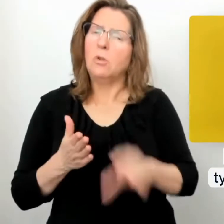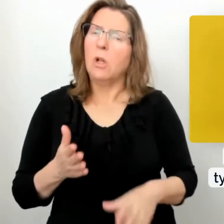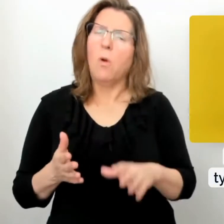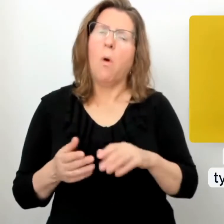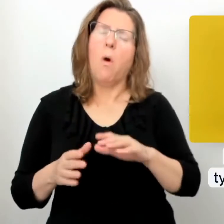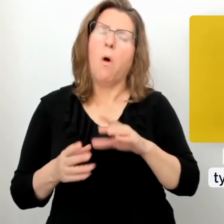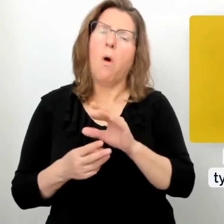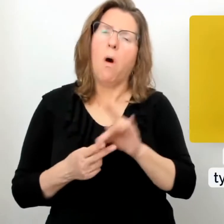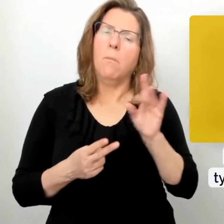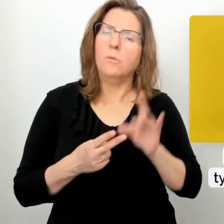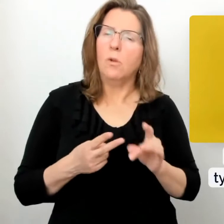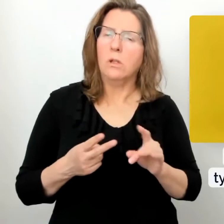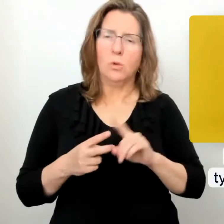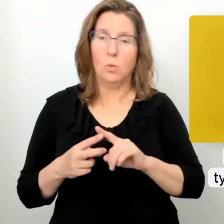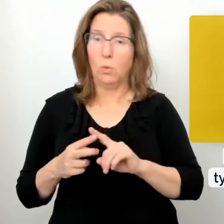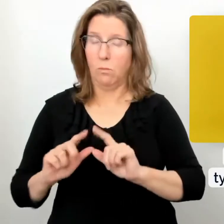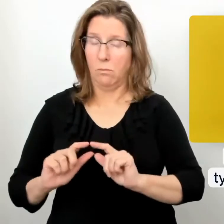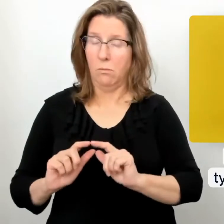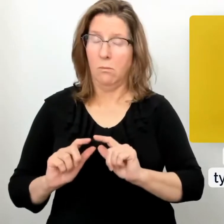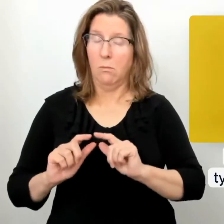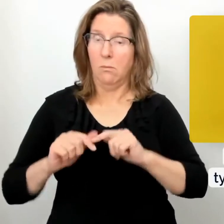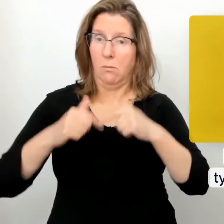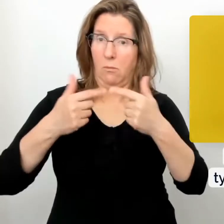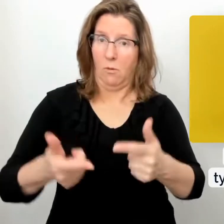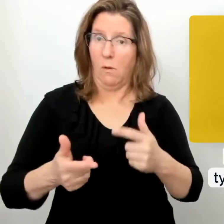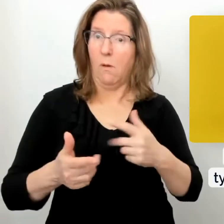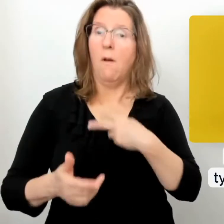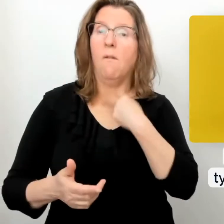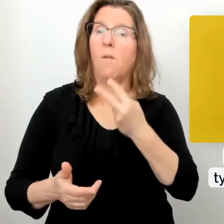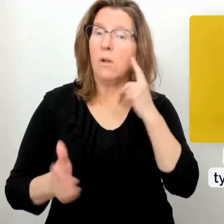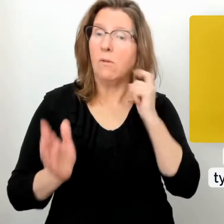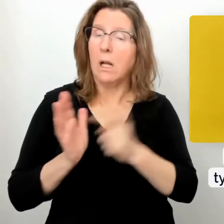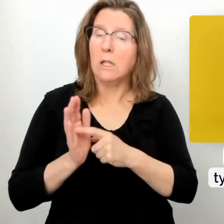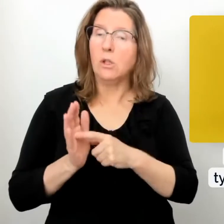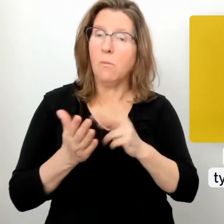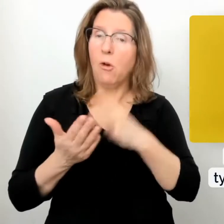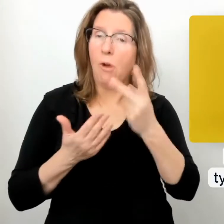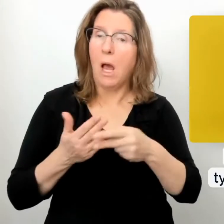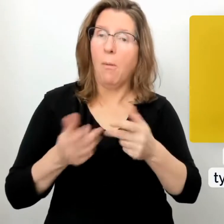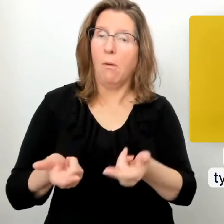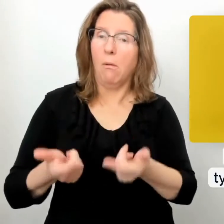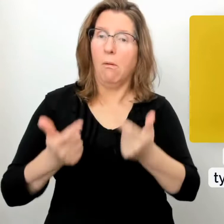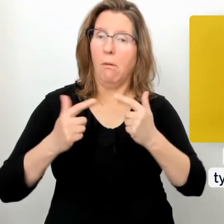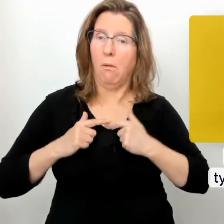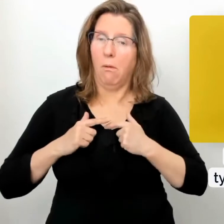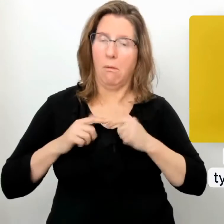The software allows the user the option to toggle between typing for themselves and speaking.